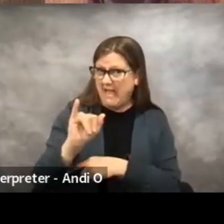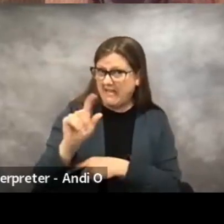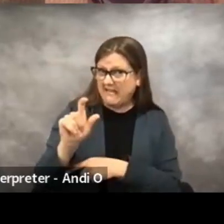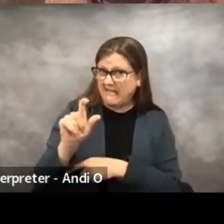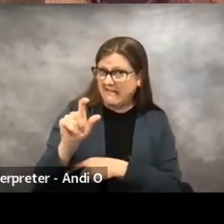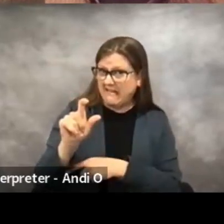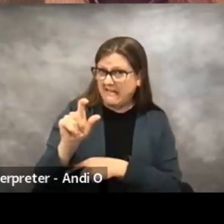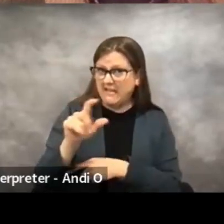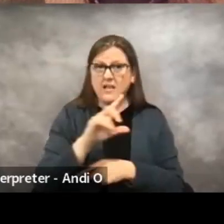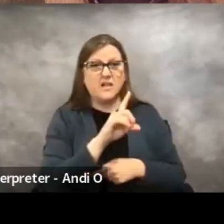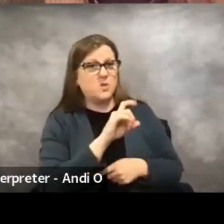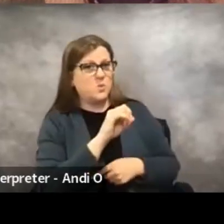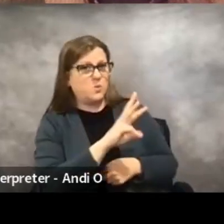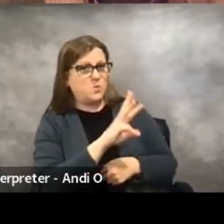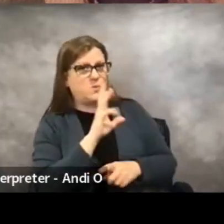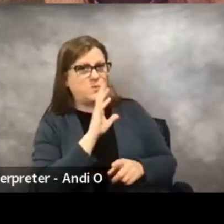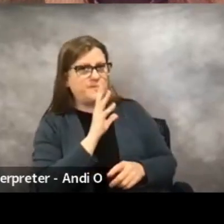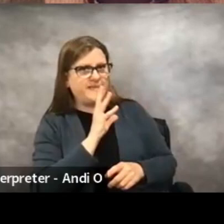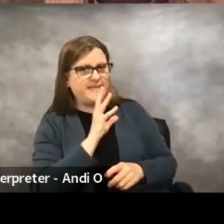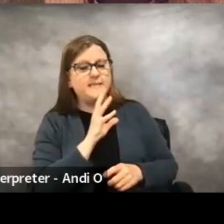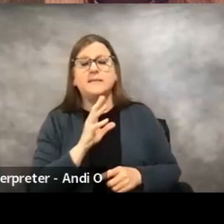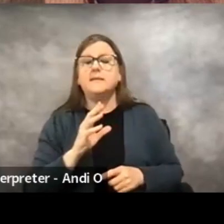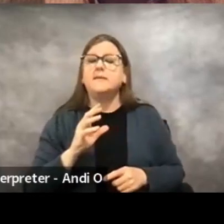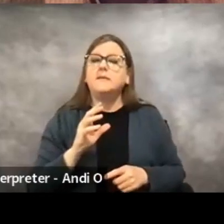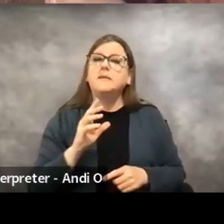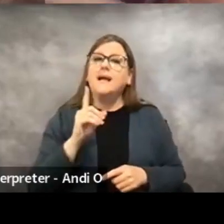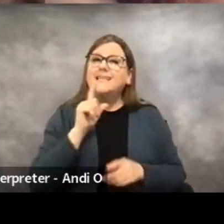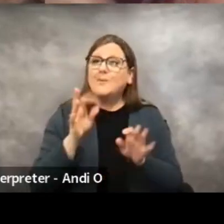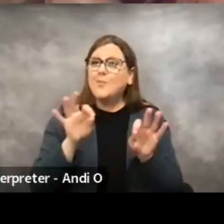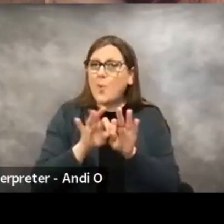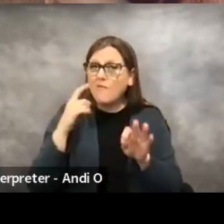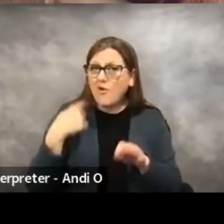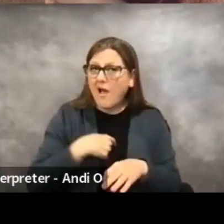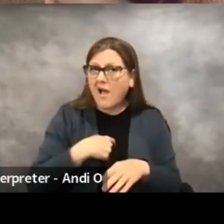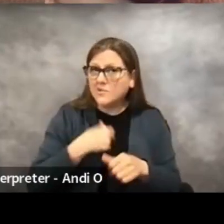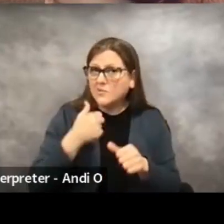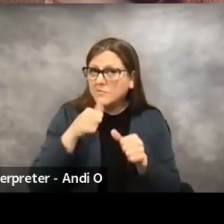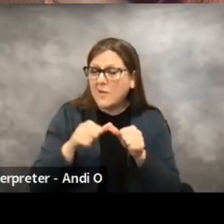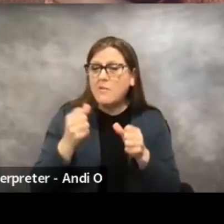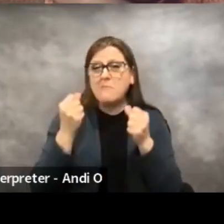Drew Nagele: So, you know, I think it's important for us to keep in mind that there can be so many things that can affect